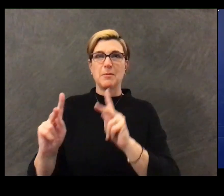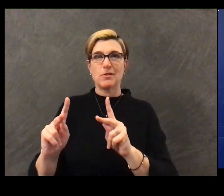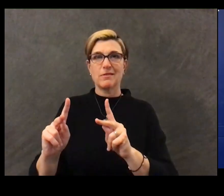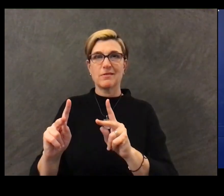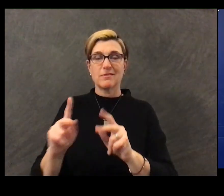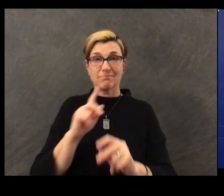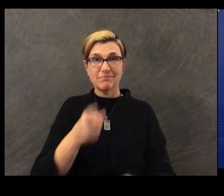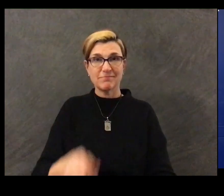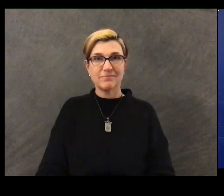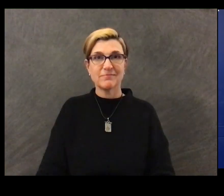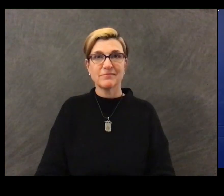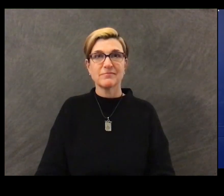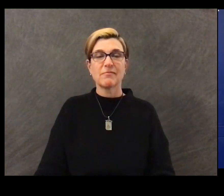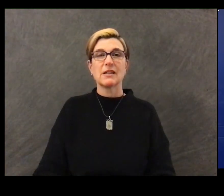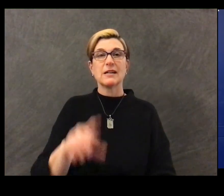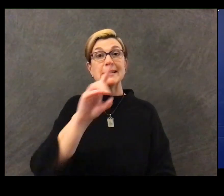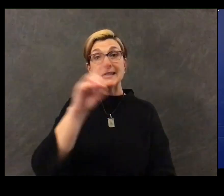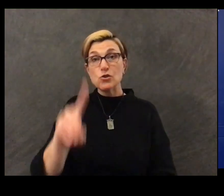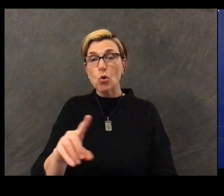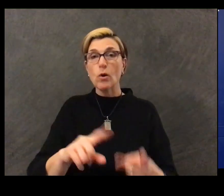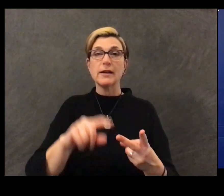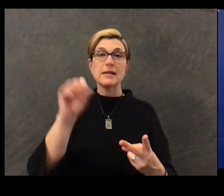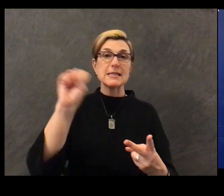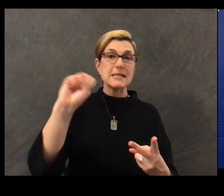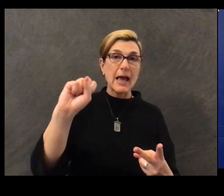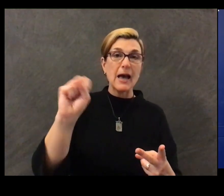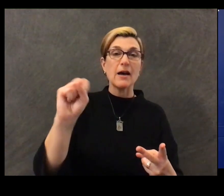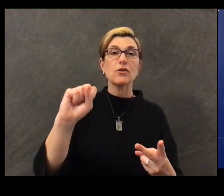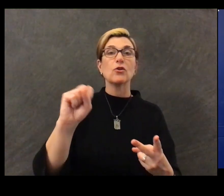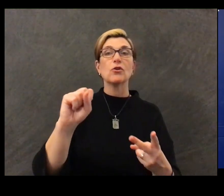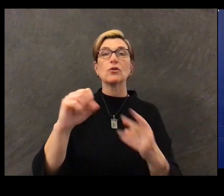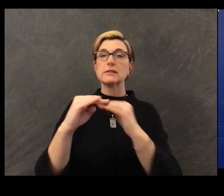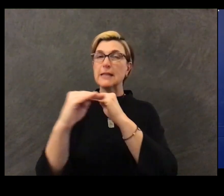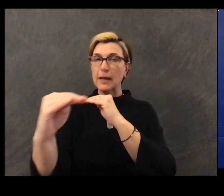its peak Seattle metro area as I mentioned remain stable New Orleans